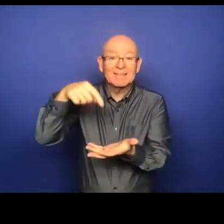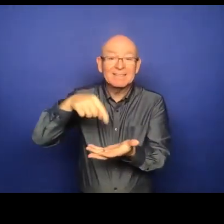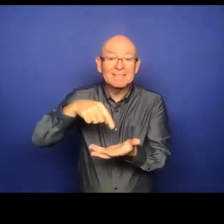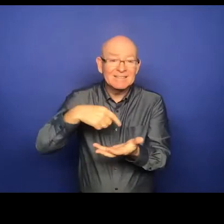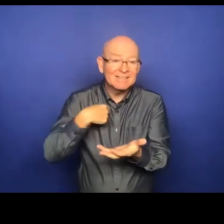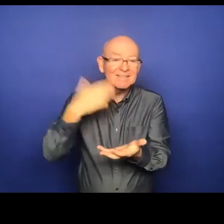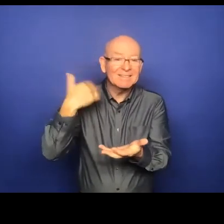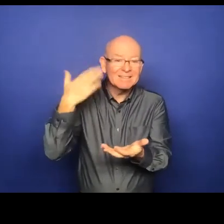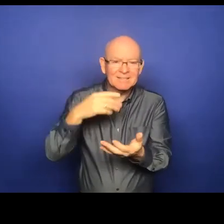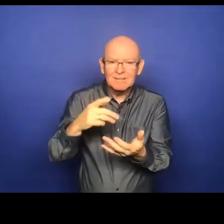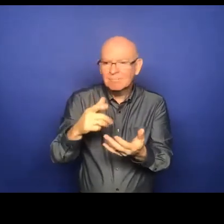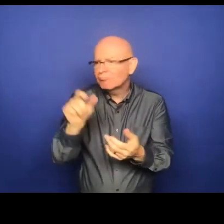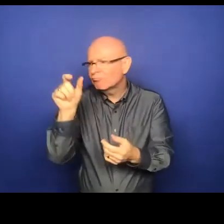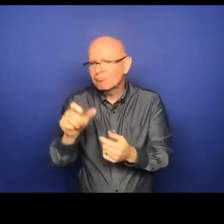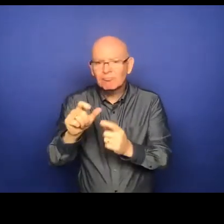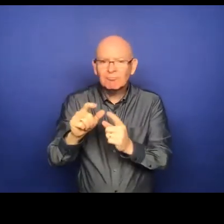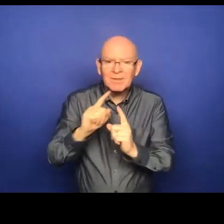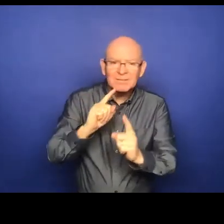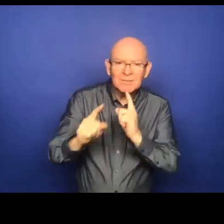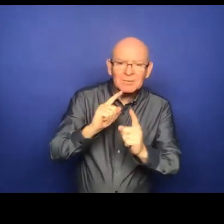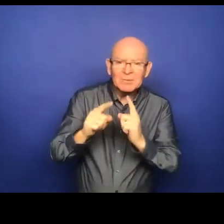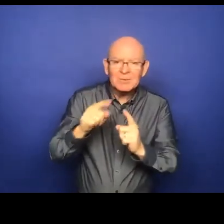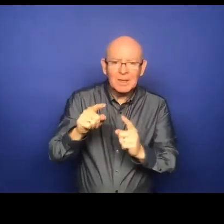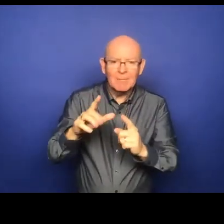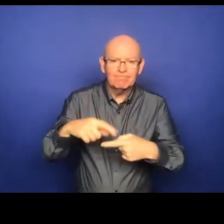the risk of exposure for both interviewers and respondent